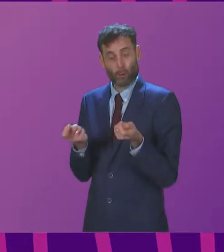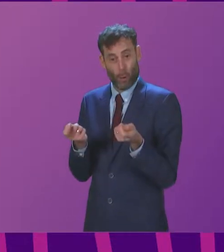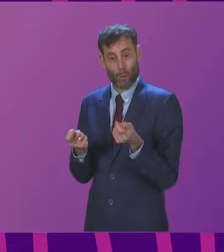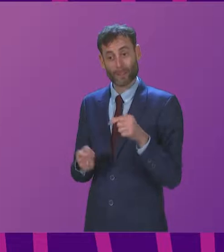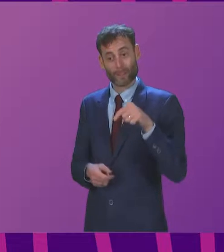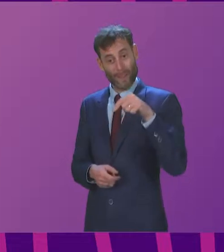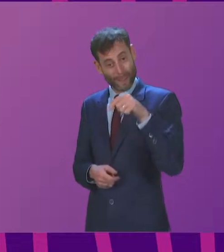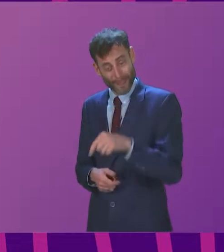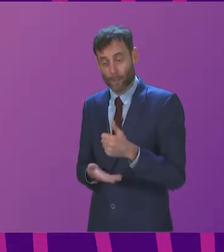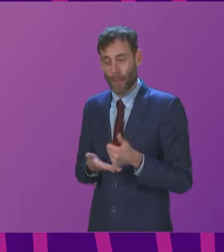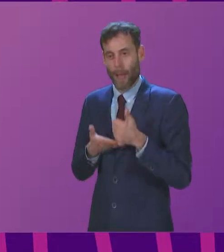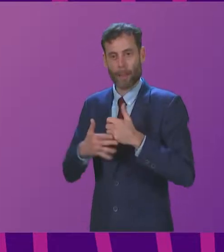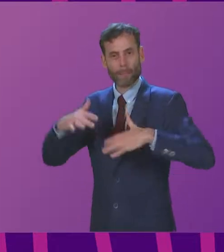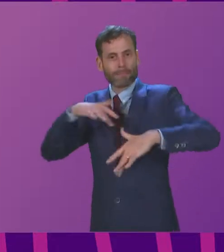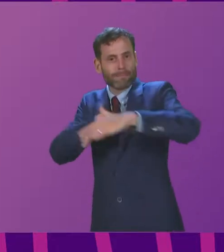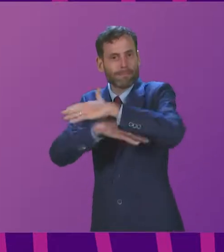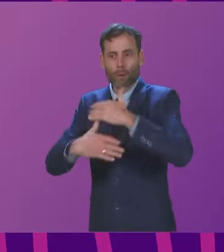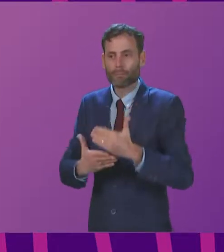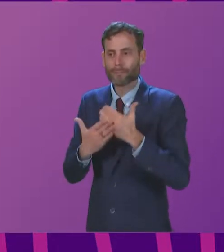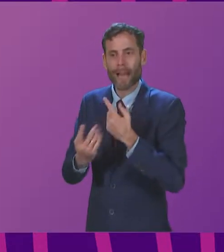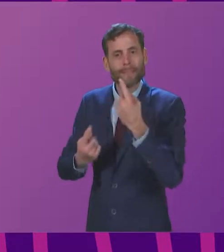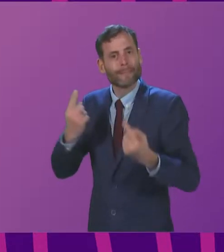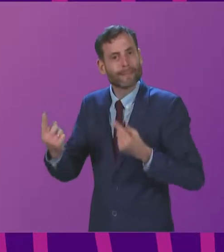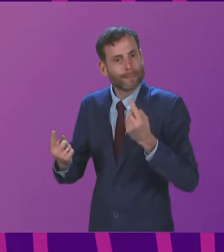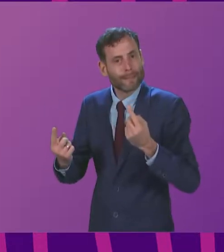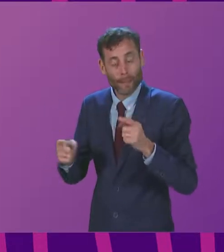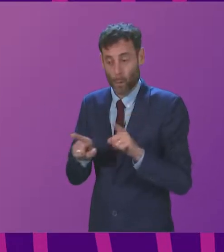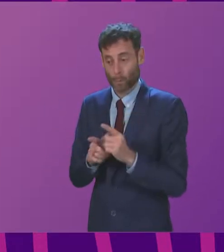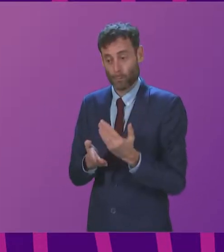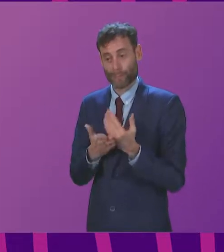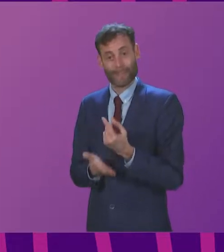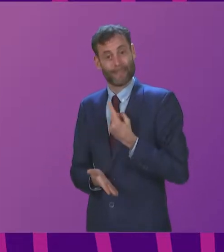They will help to protect us and all those around us and will help